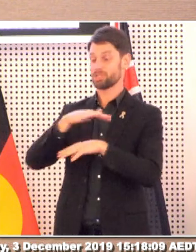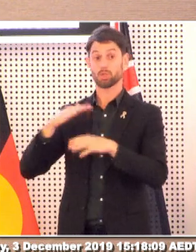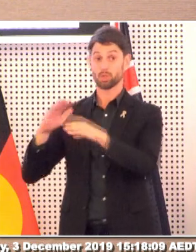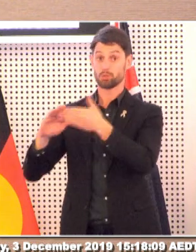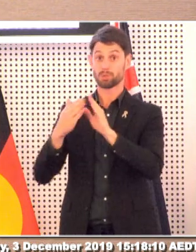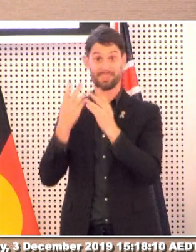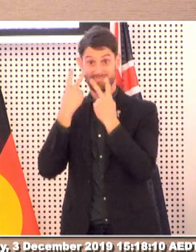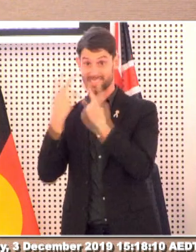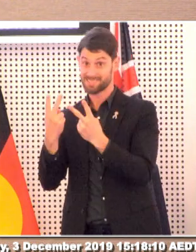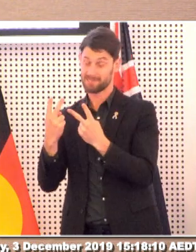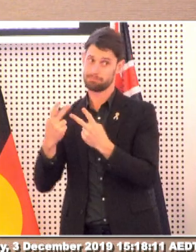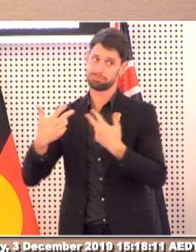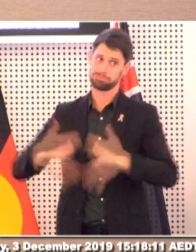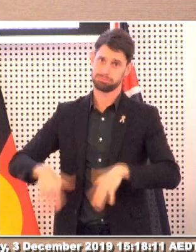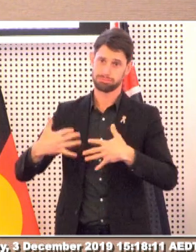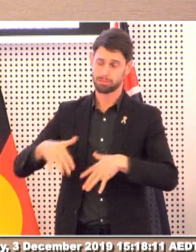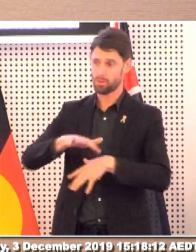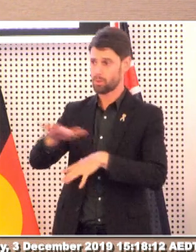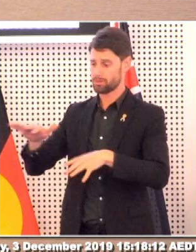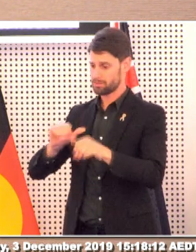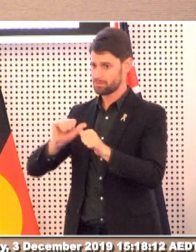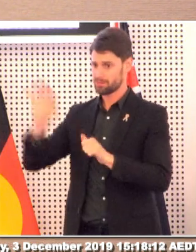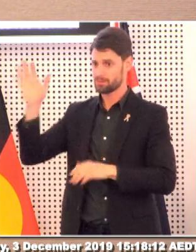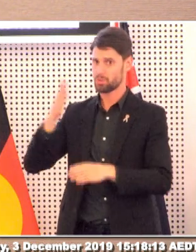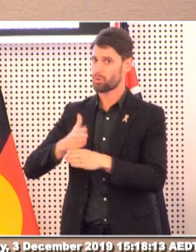fabulous job that they do with the very limited resources they have is always